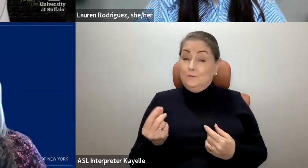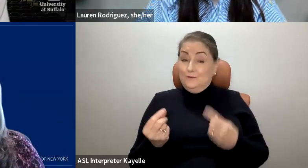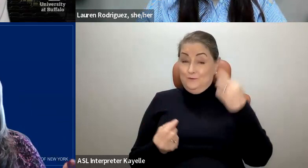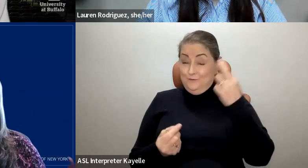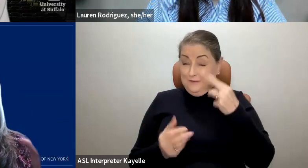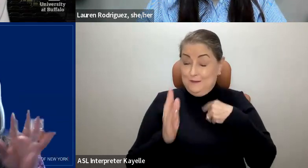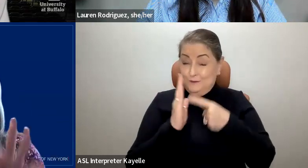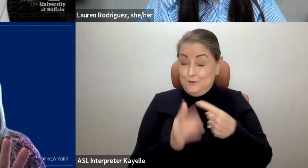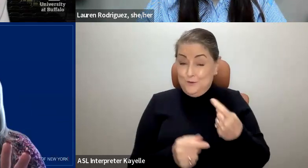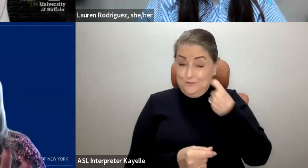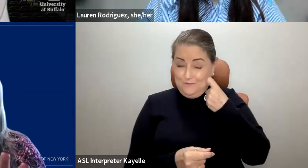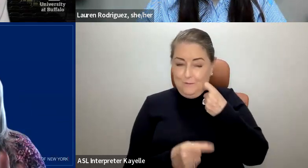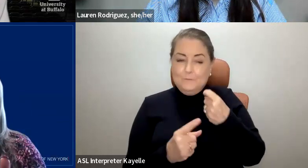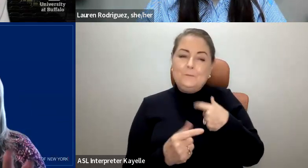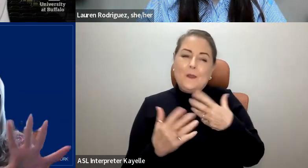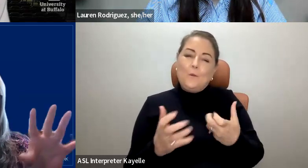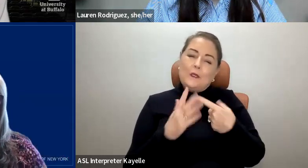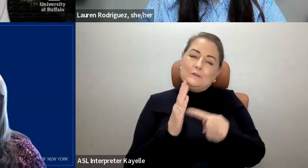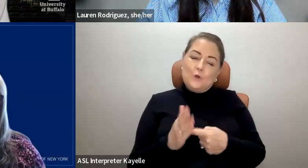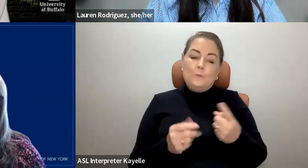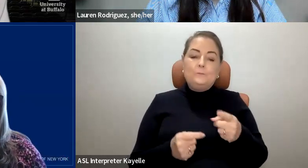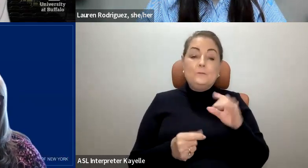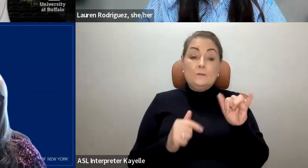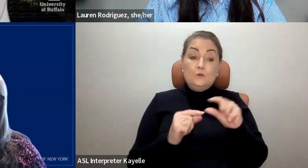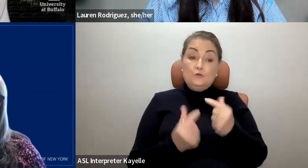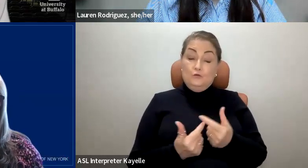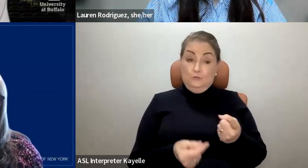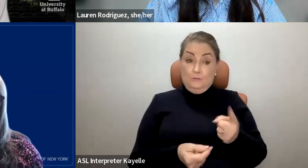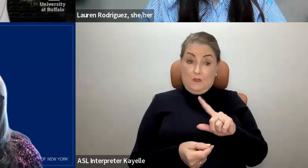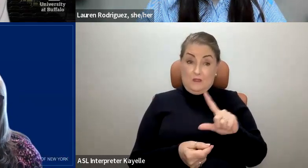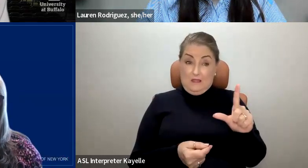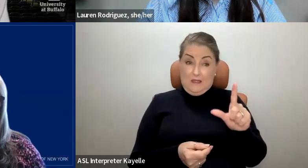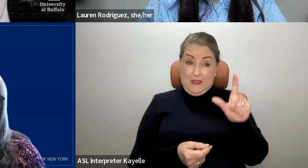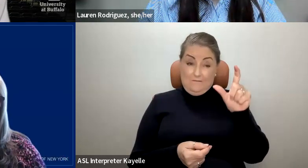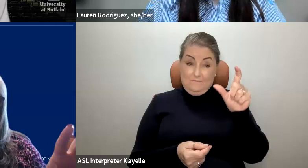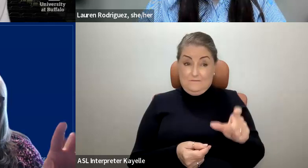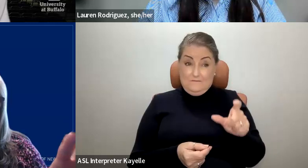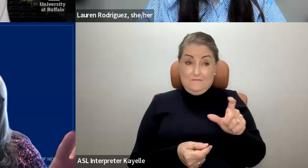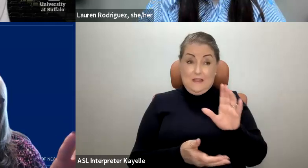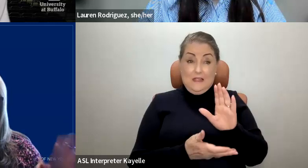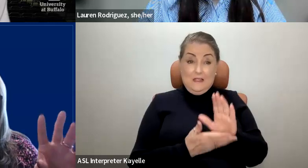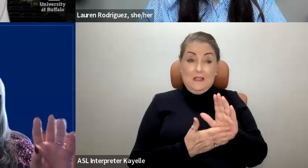previous screen is because I wanted to show you that the groups on the left the academic policy and standards workgroup,